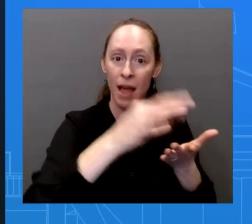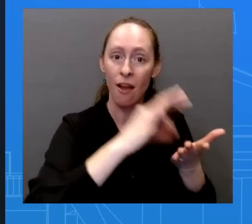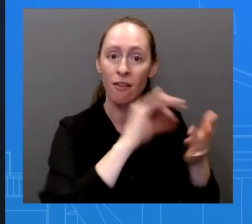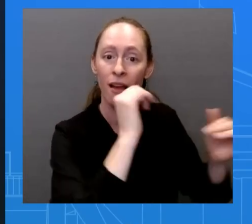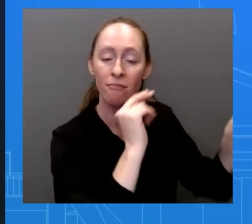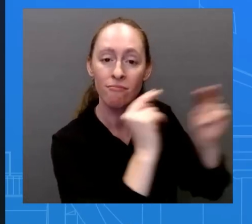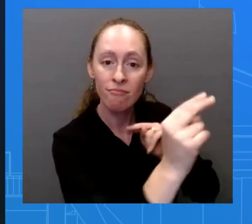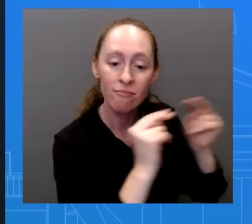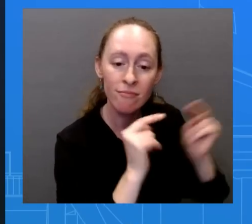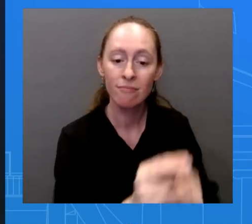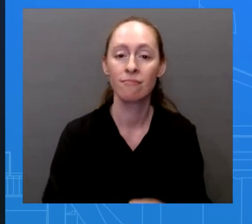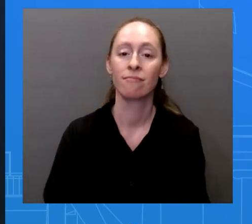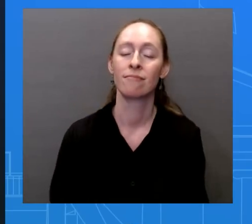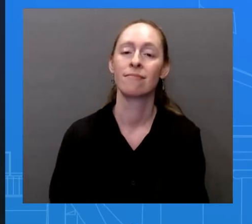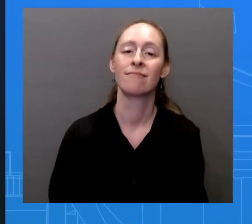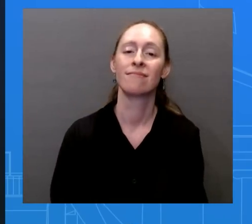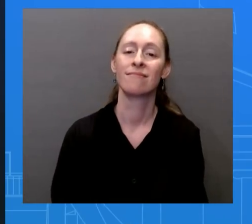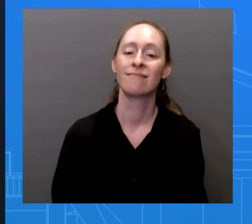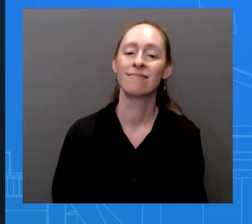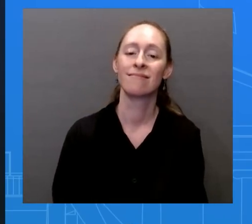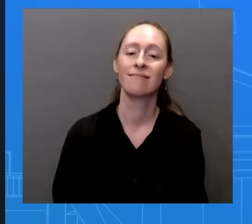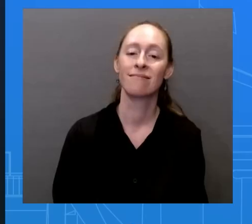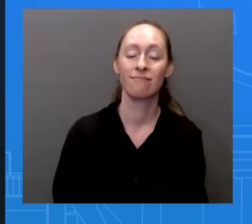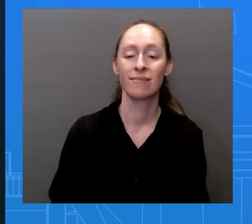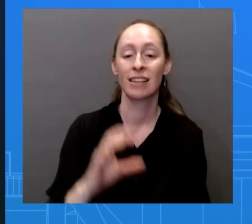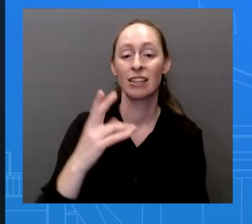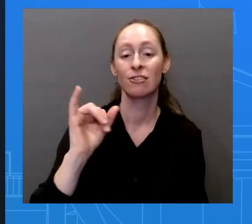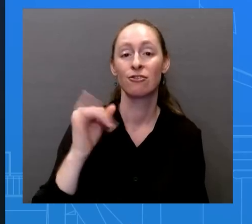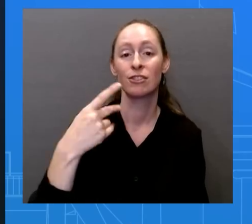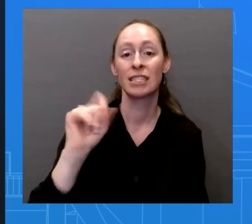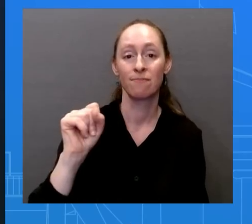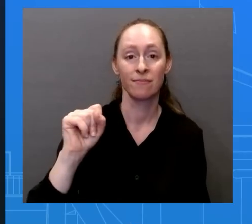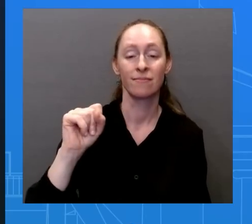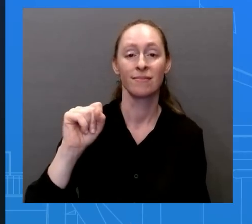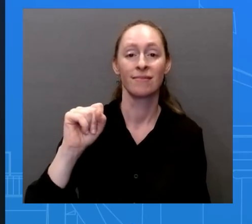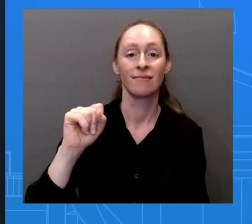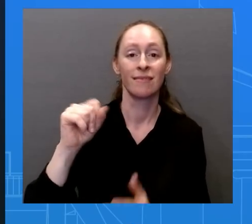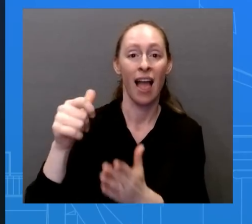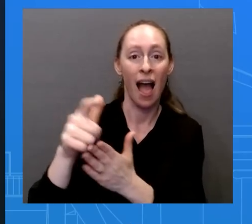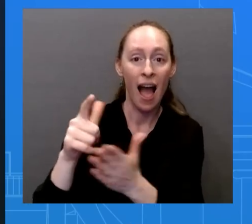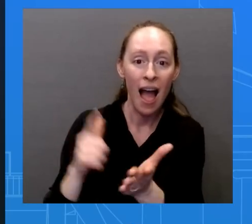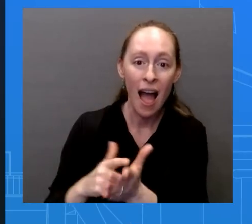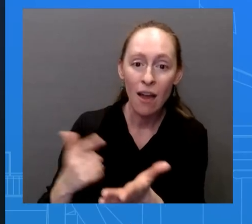He did that last week -- going to IBM, going to Volvo, and talking about how the CHIPS Act